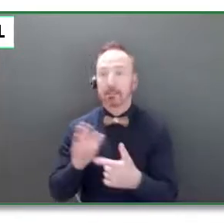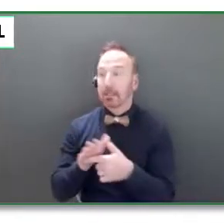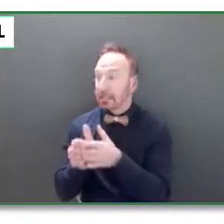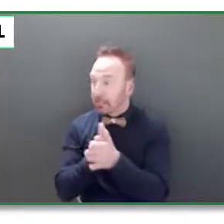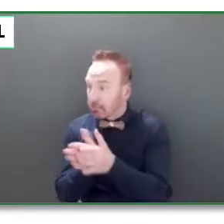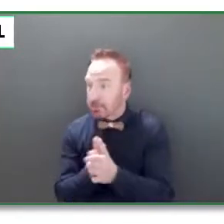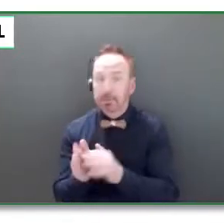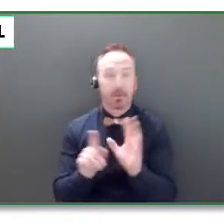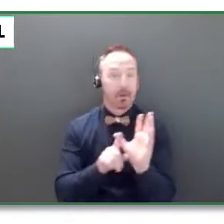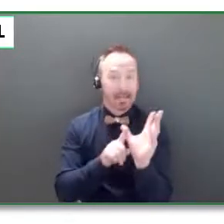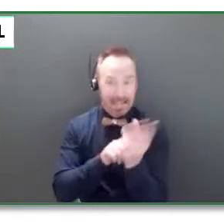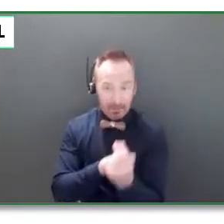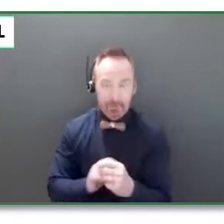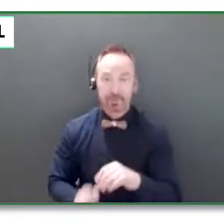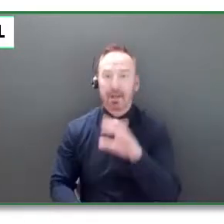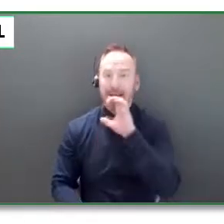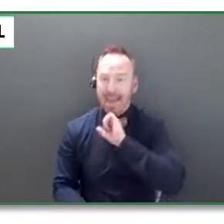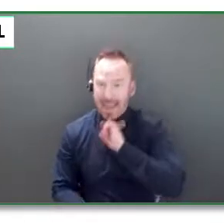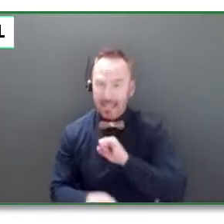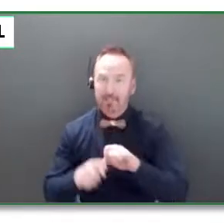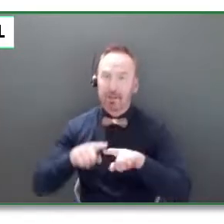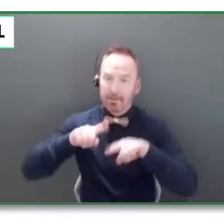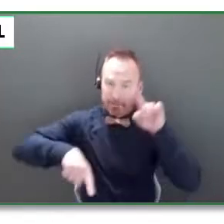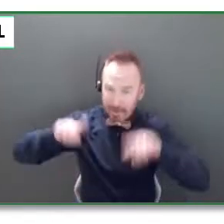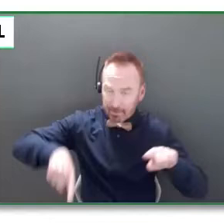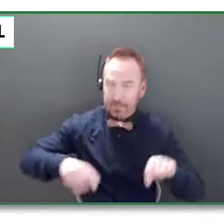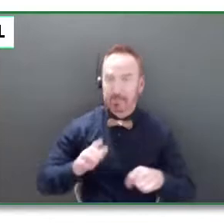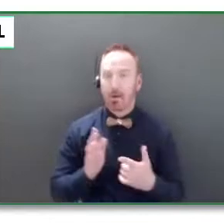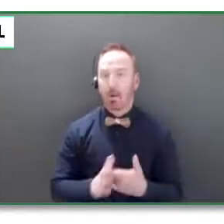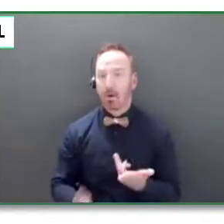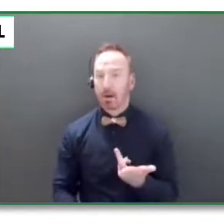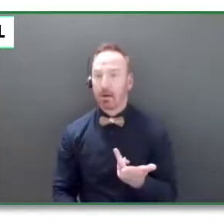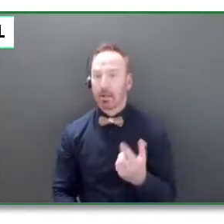ages and genders. So how do we do this?